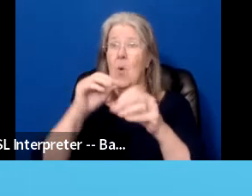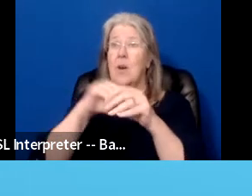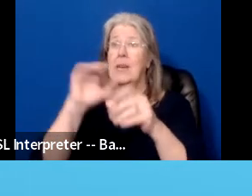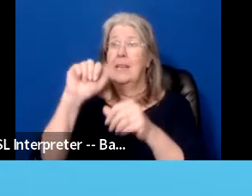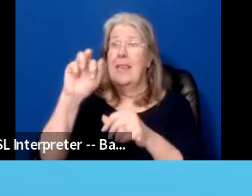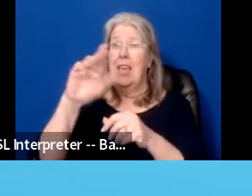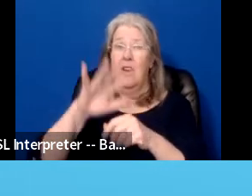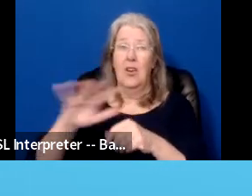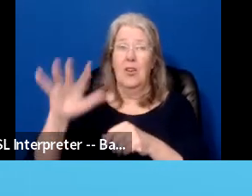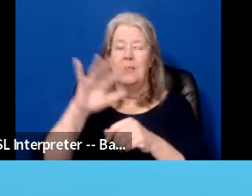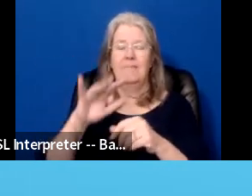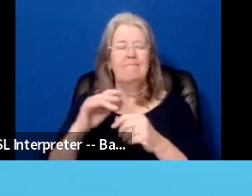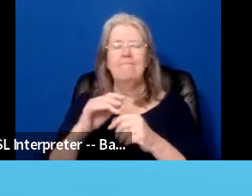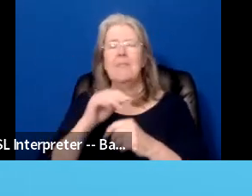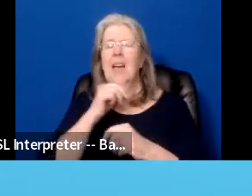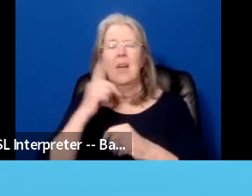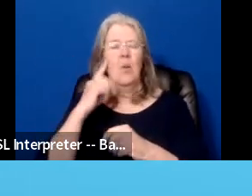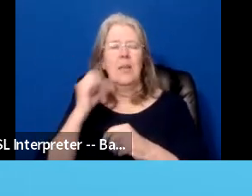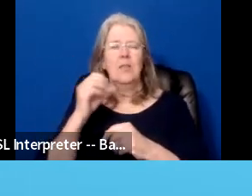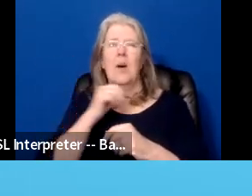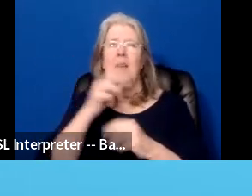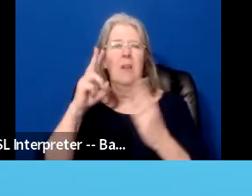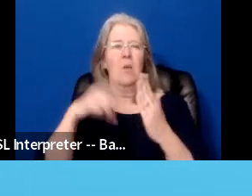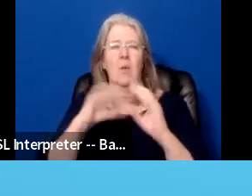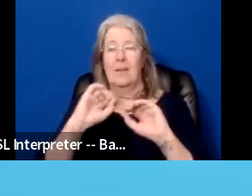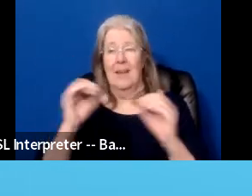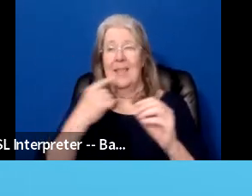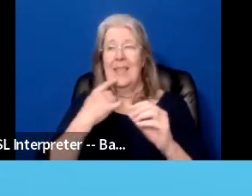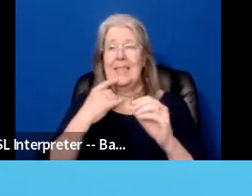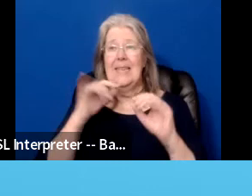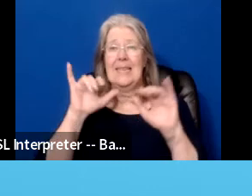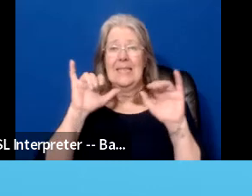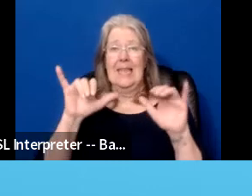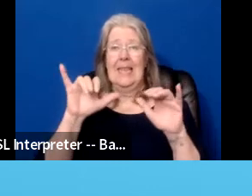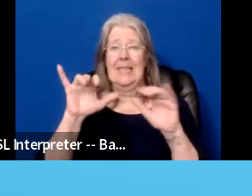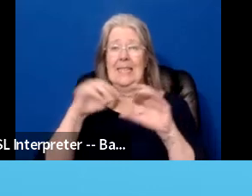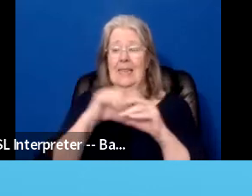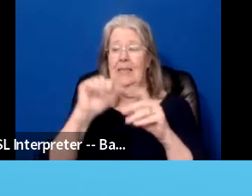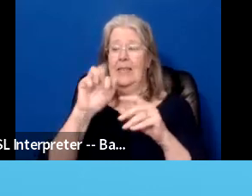we've seen any -- I don't -- I have not read anything that has said that. I think that it just has